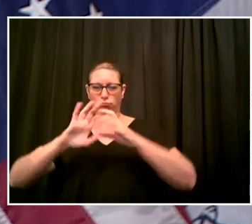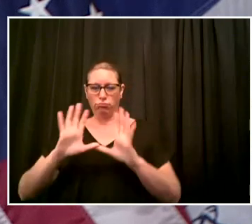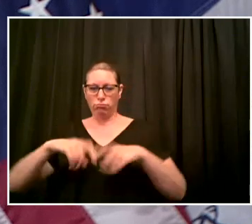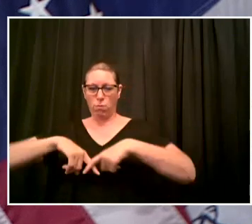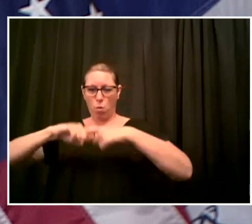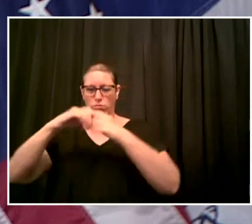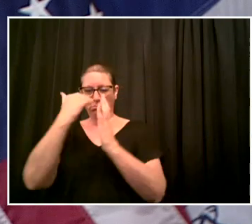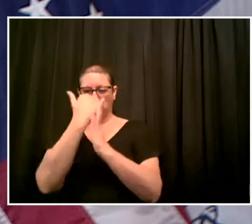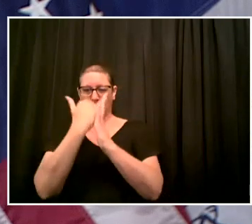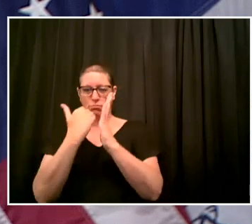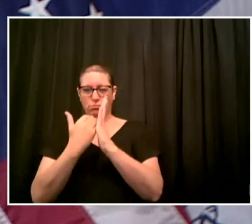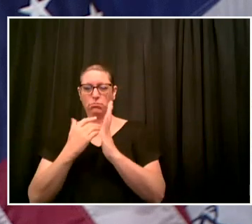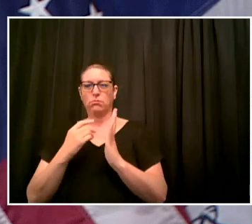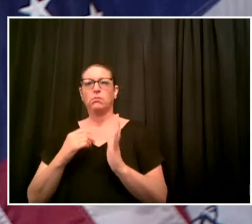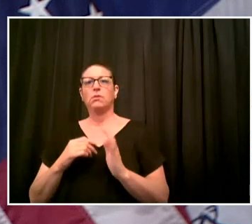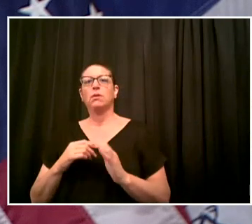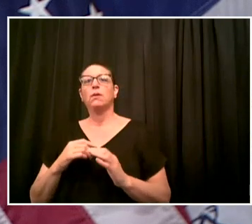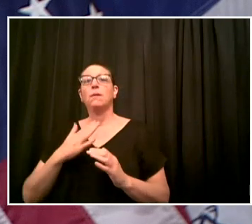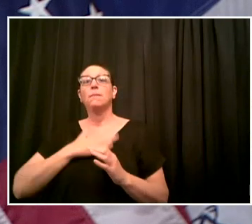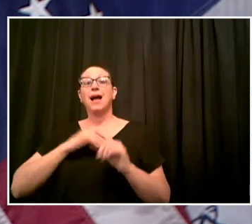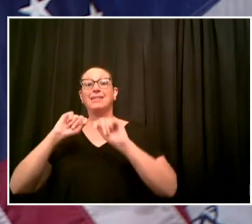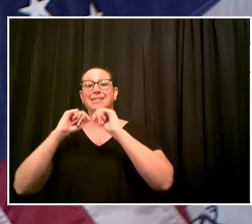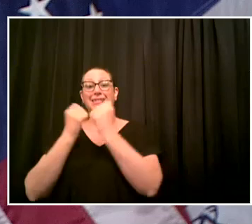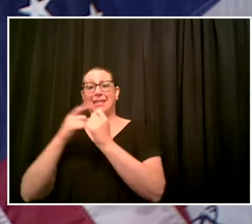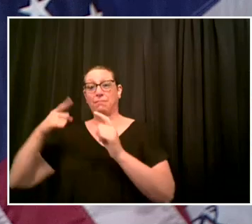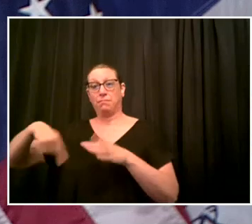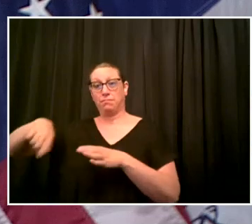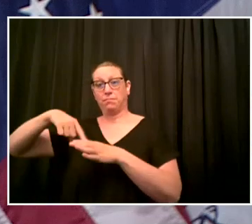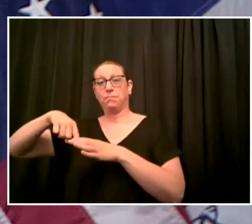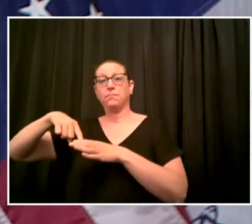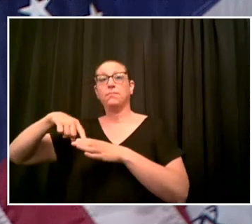ASSETS BECAUSEOF ADISASTER THAT NO ONE SAW